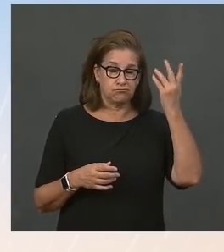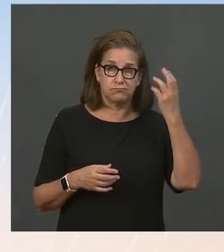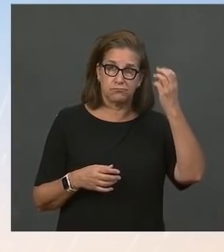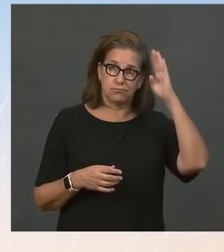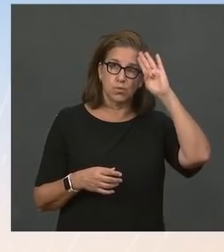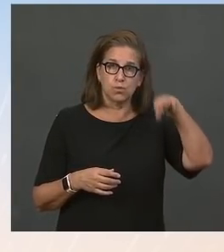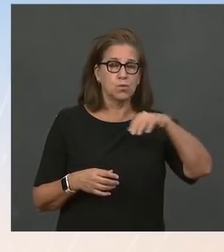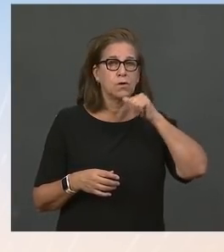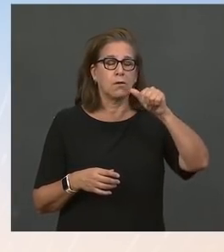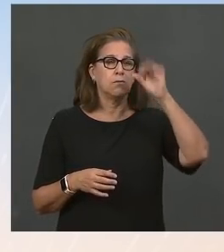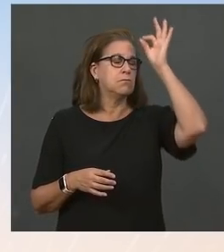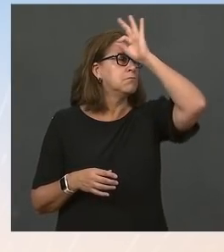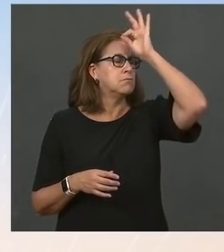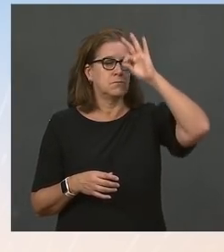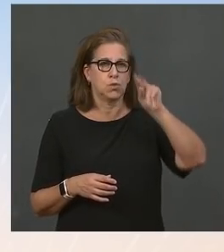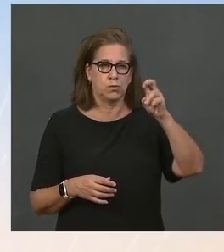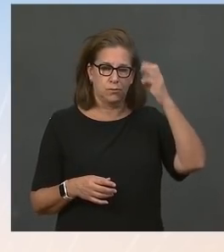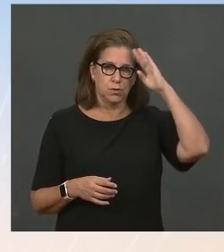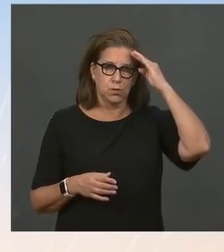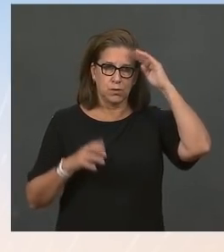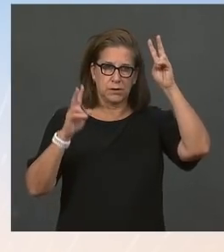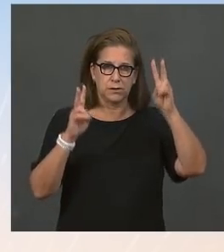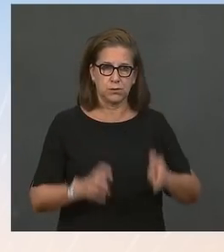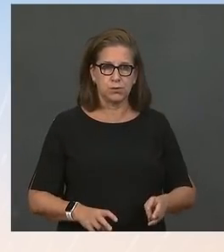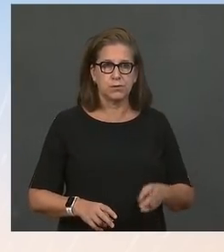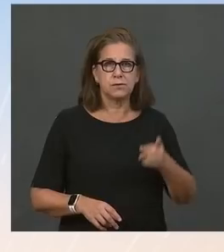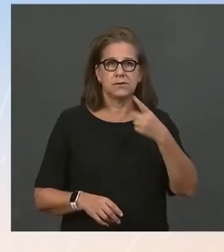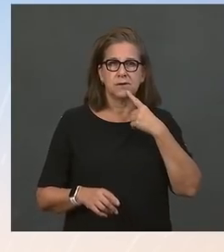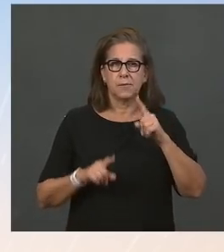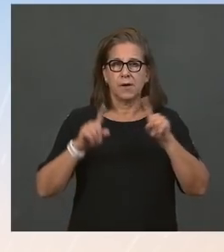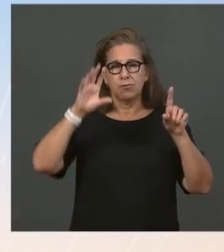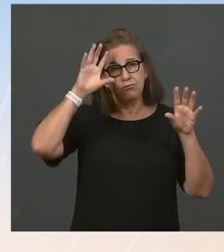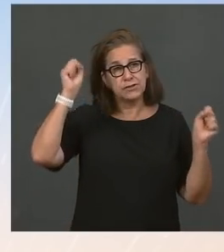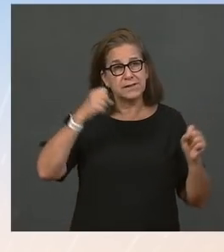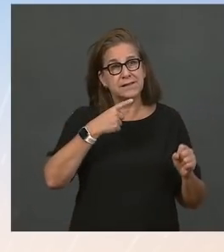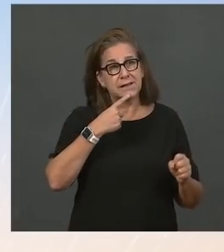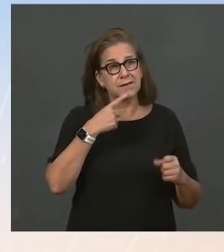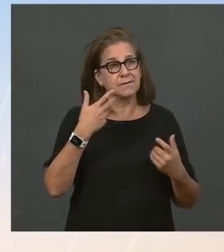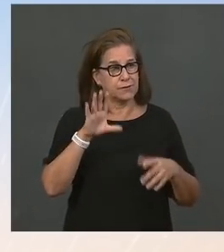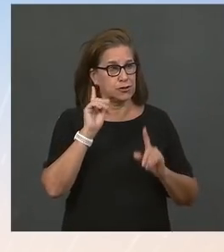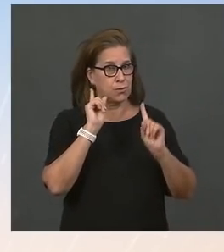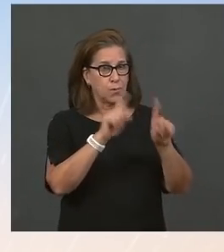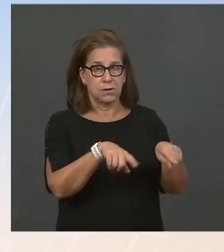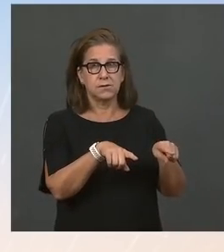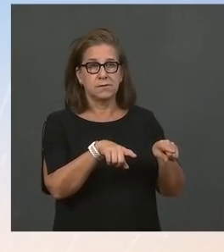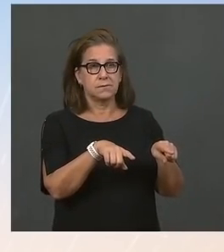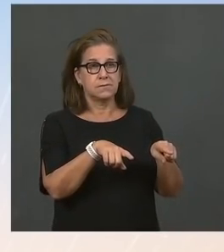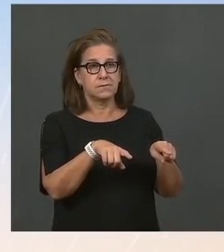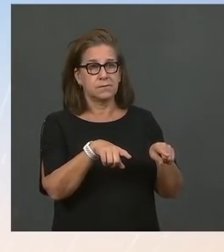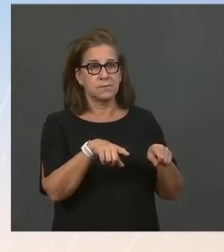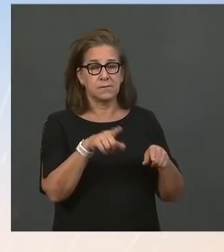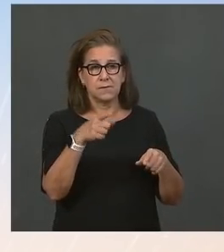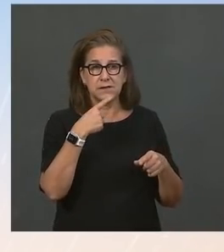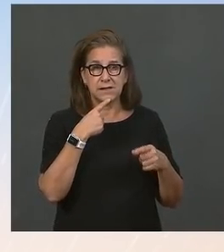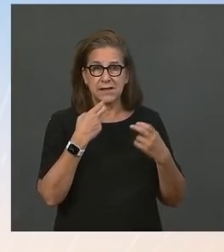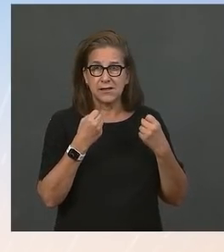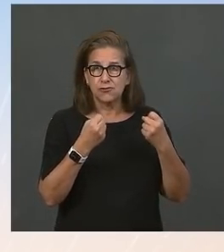You're saying he drove by for a few minutes. Does that count? Ms. Psaki: What do you -- what is the root cause -- where are people coming from who are coming to the border, Peter? The Press: The President said